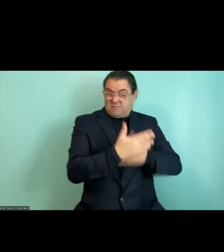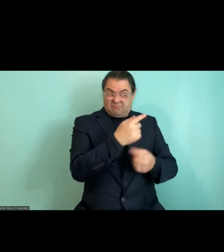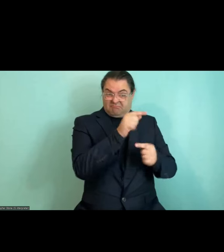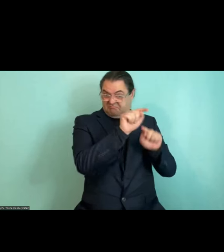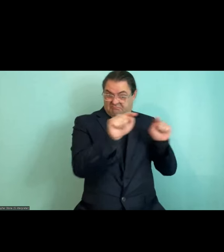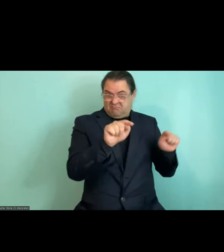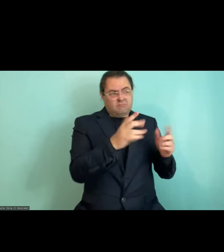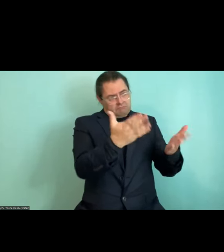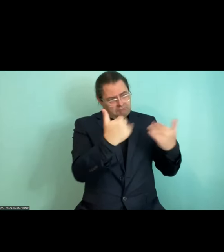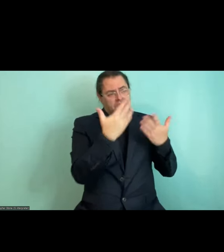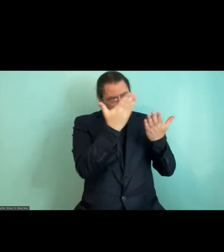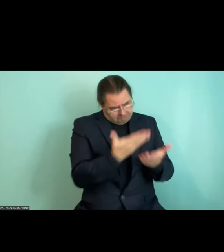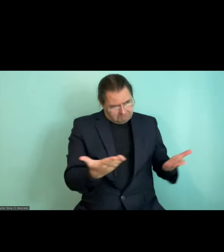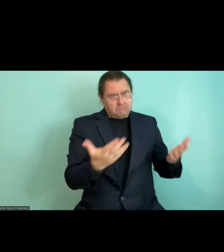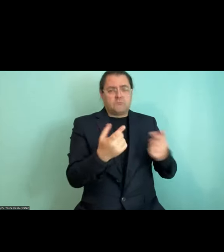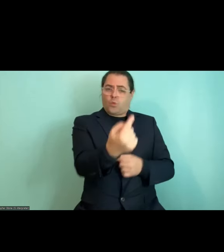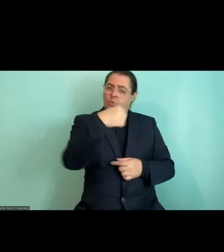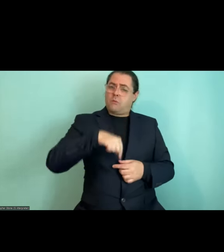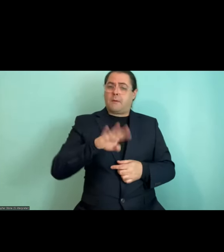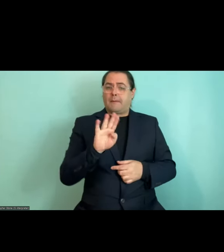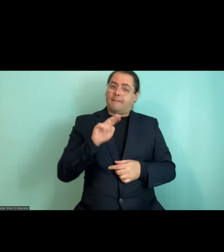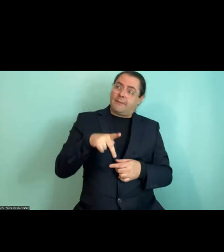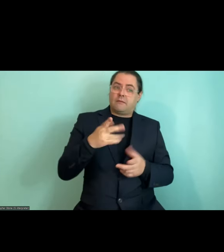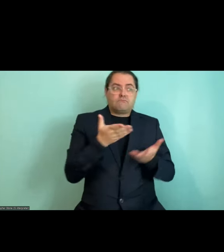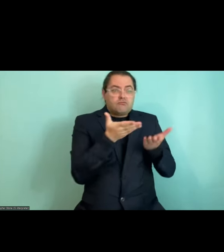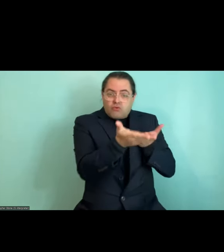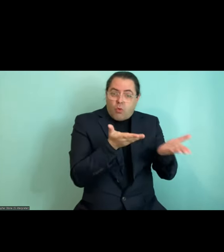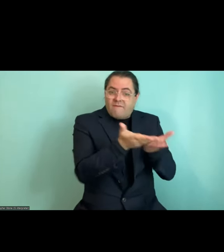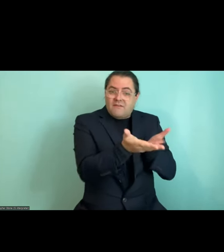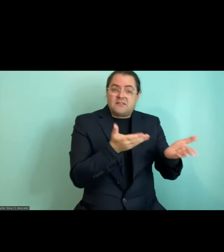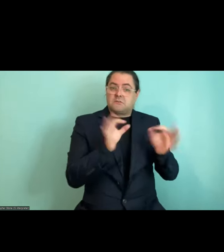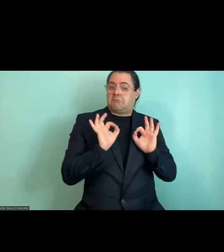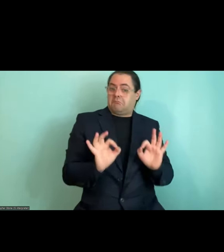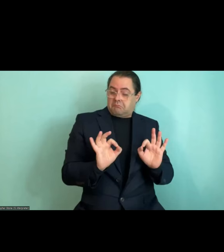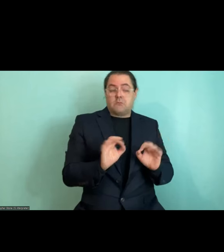sickness jaundice dental compound, the best when he saw citrus your black clearly Pearson